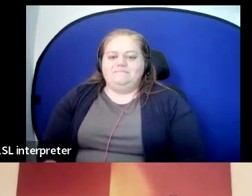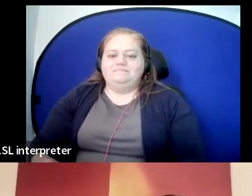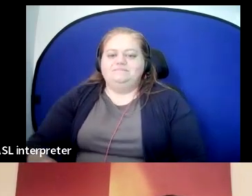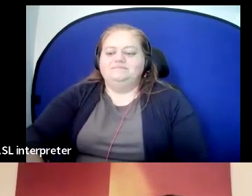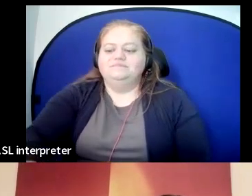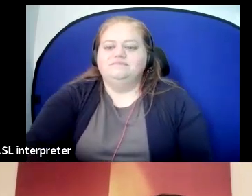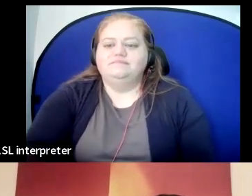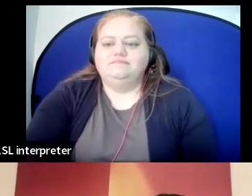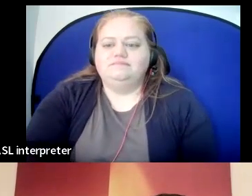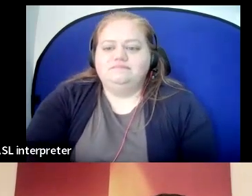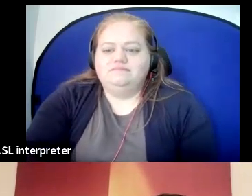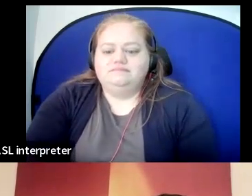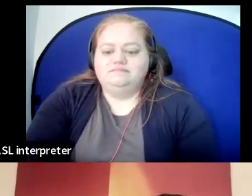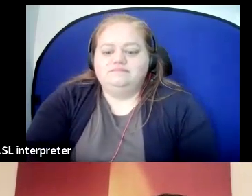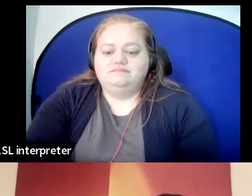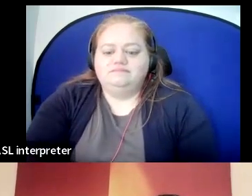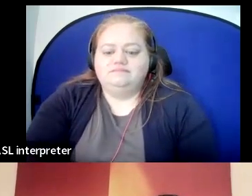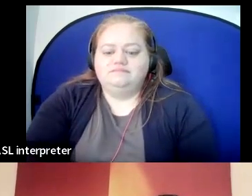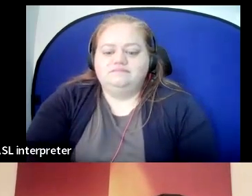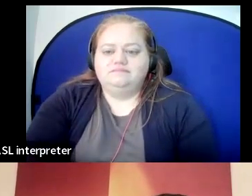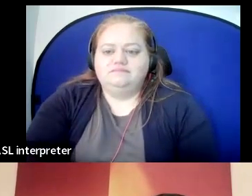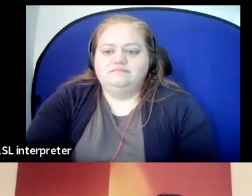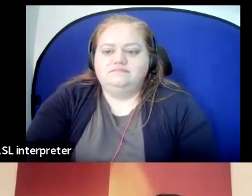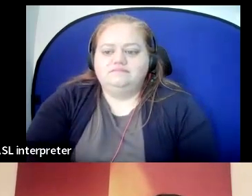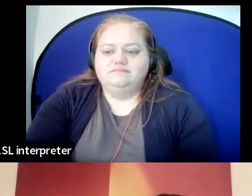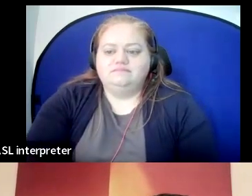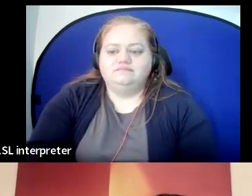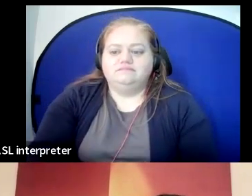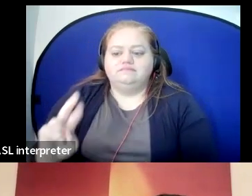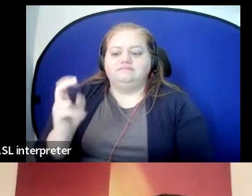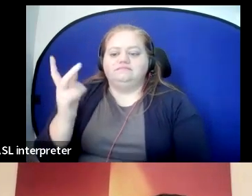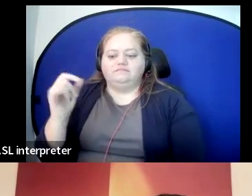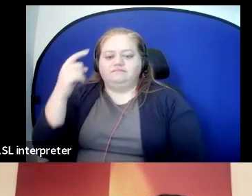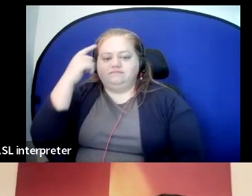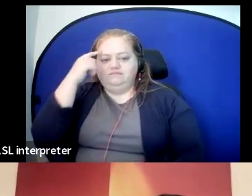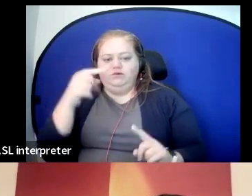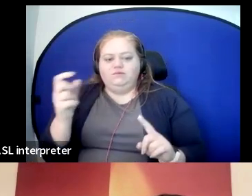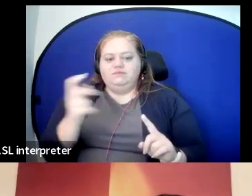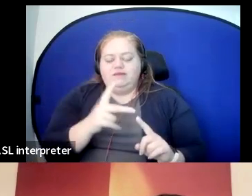Yeah, I think that goes back to what we said about the future.